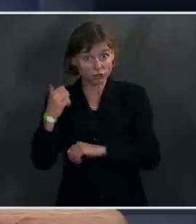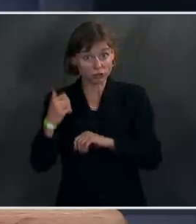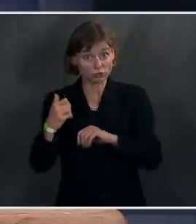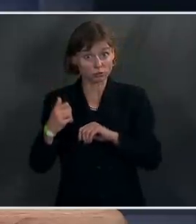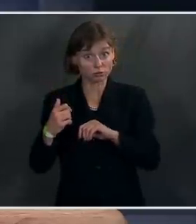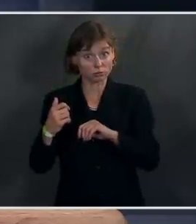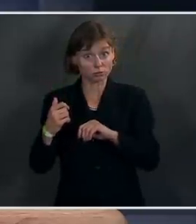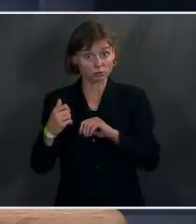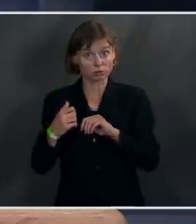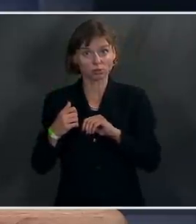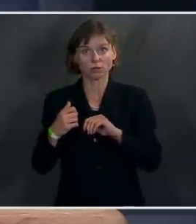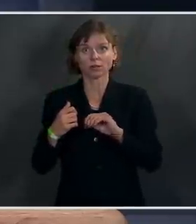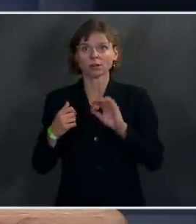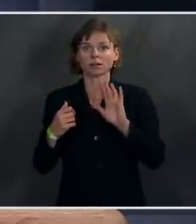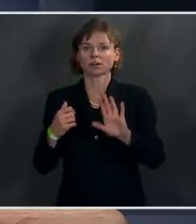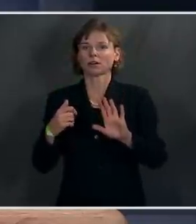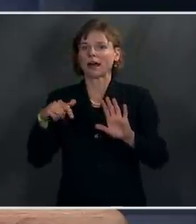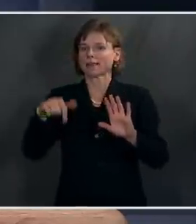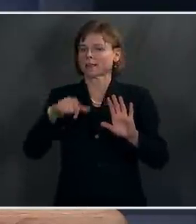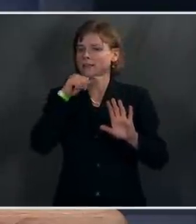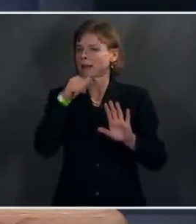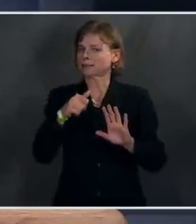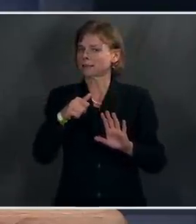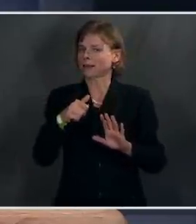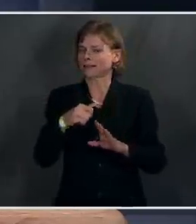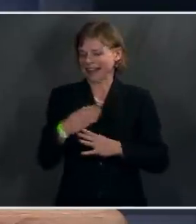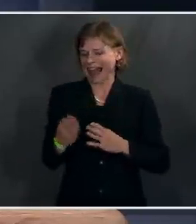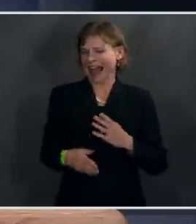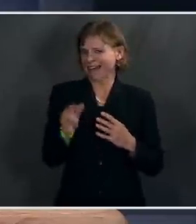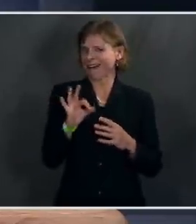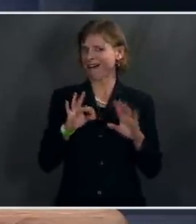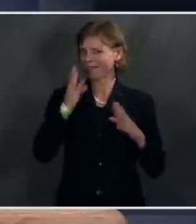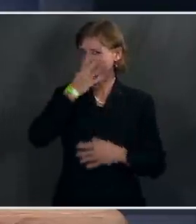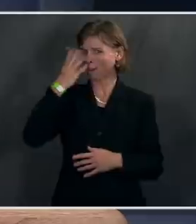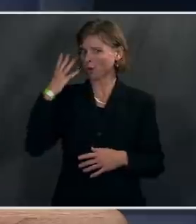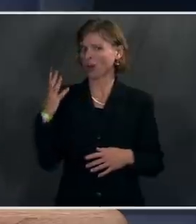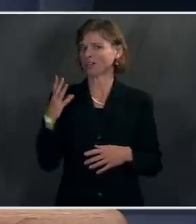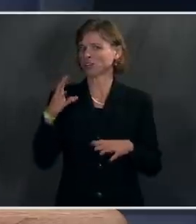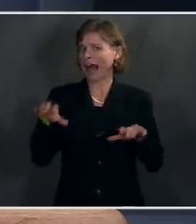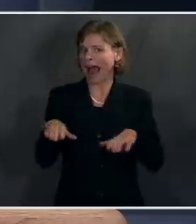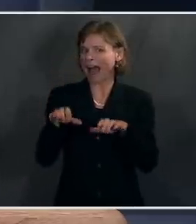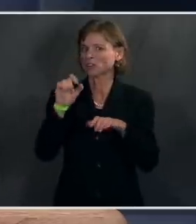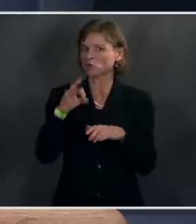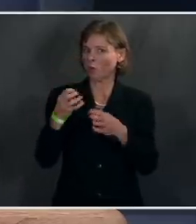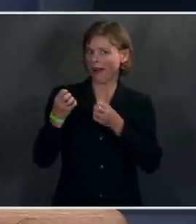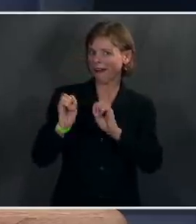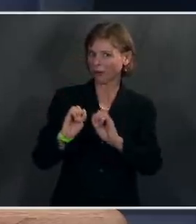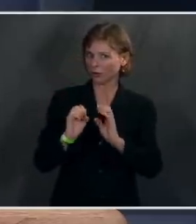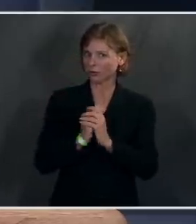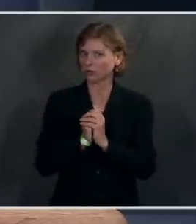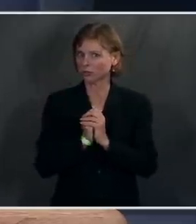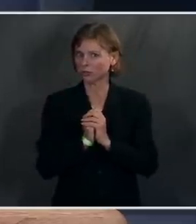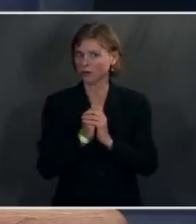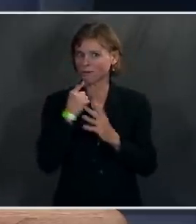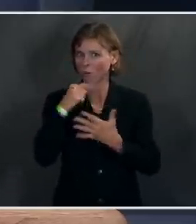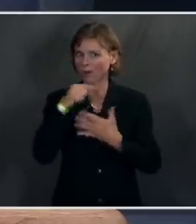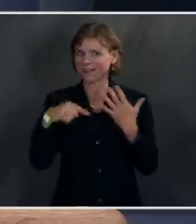Ms. Psaki: This will not be the end of our immigration actions or actions or efforts to work on these issues. I don't have anything on that policy consideration